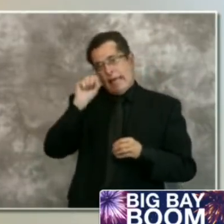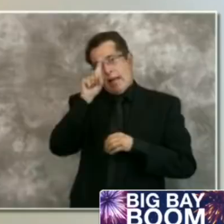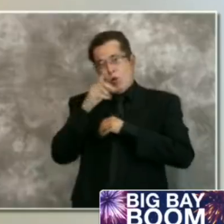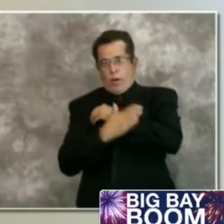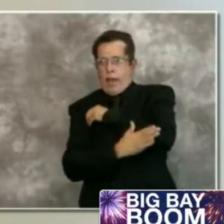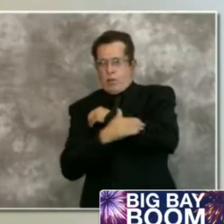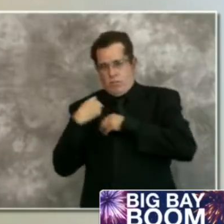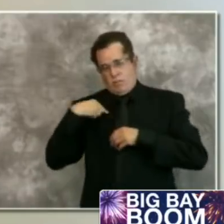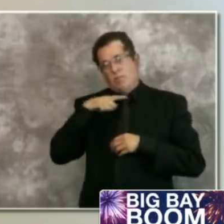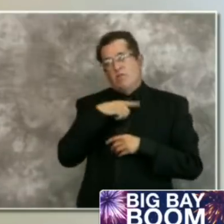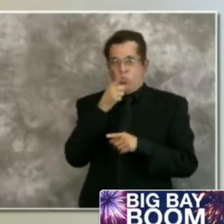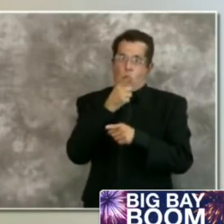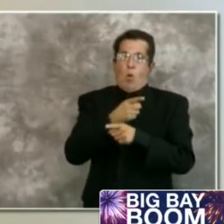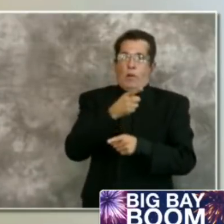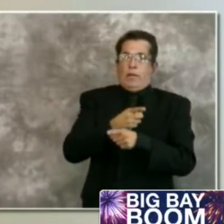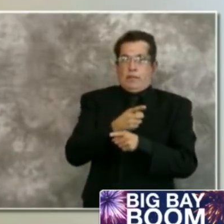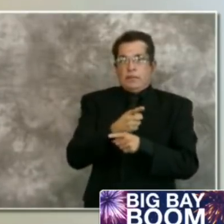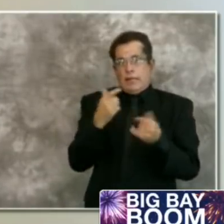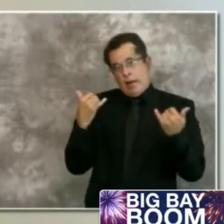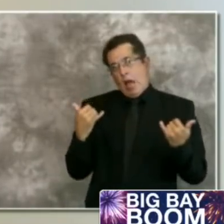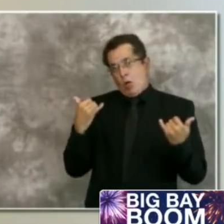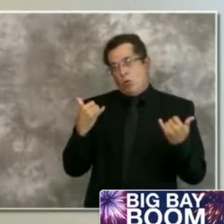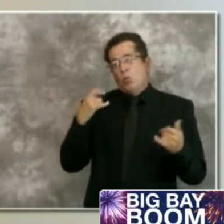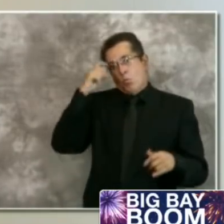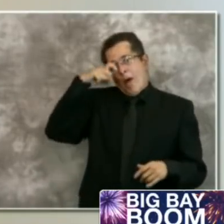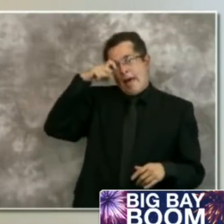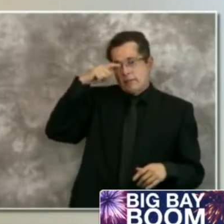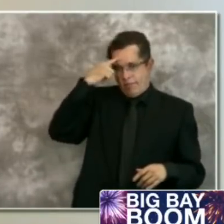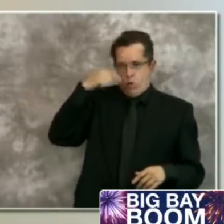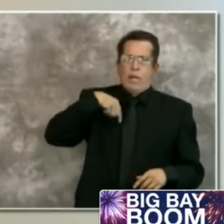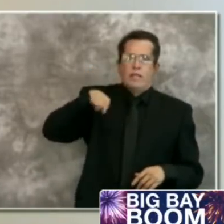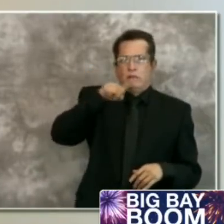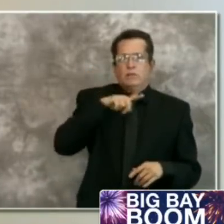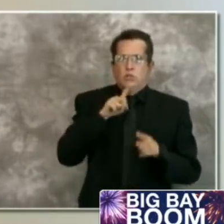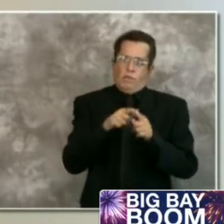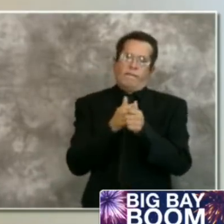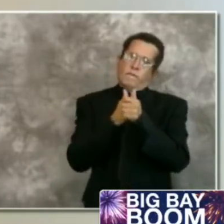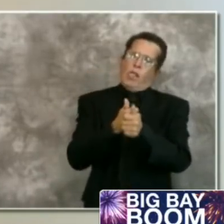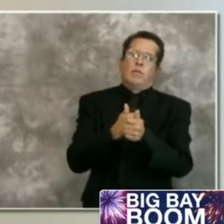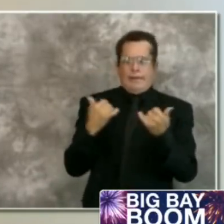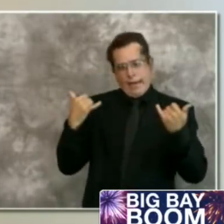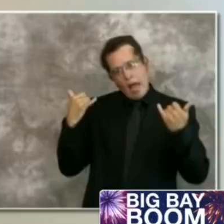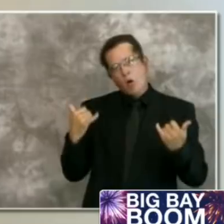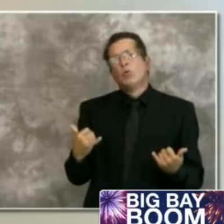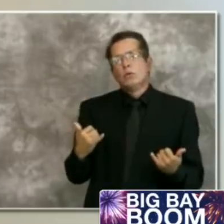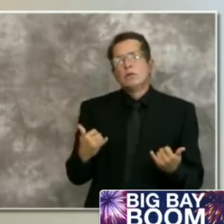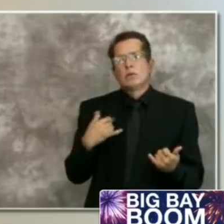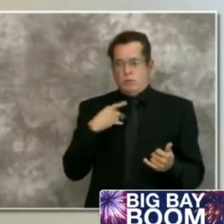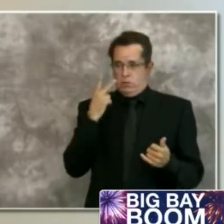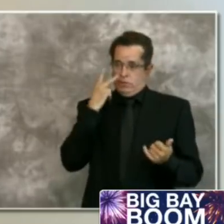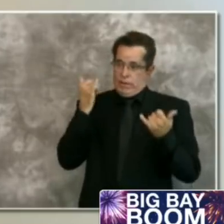WHO MAY HAVE BEEN EXPOSED. WHAT DID YOU GO COUNTY WAS NOT INCLUDED IN THE ACTION TAKEN BY THE STATE WE BELIEVE IT IS